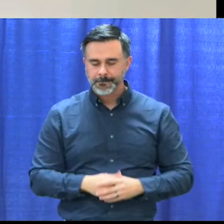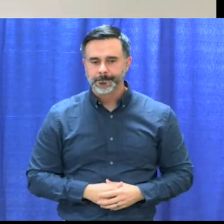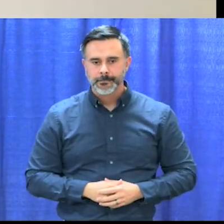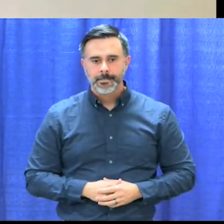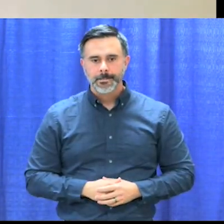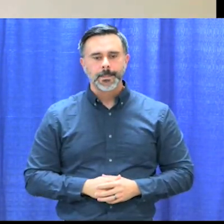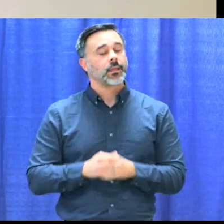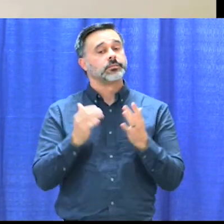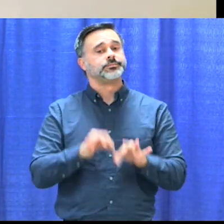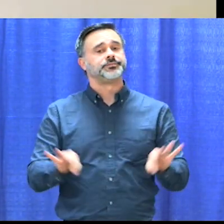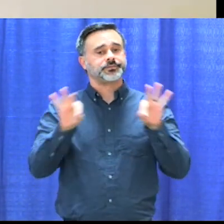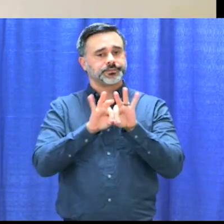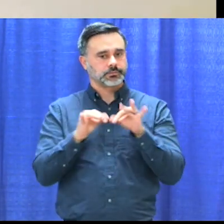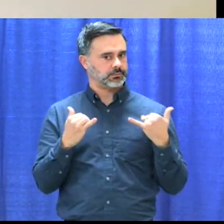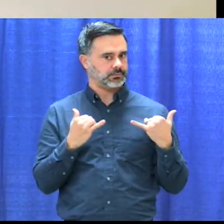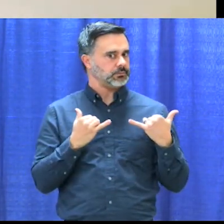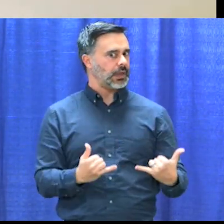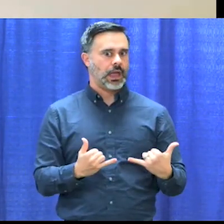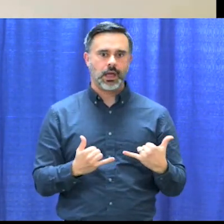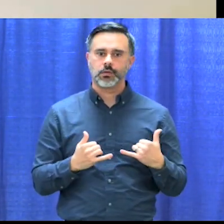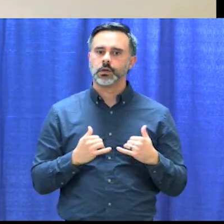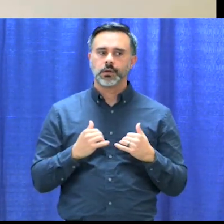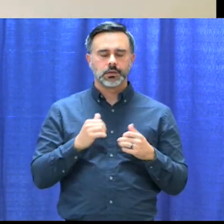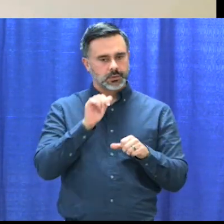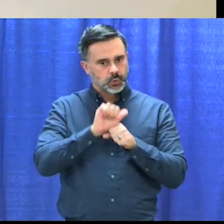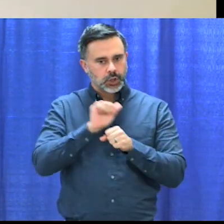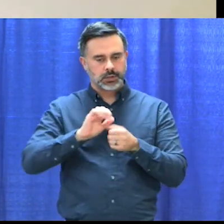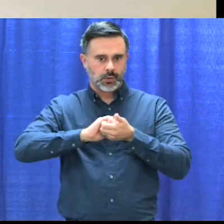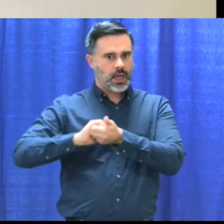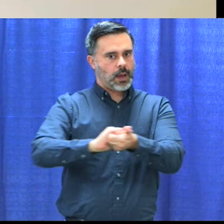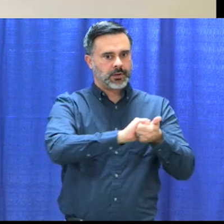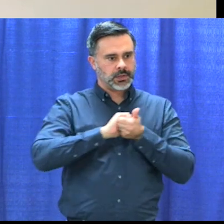It is critical now more than ever to work collaboratively to ensure all Californians